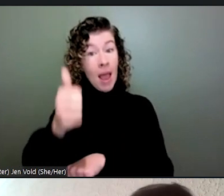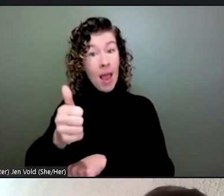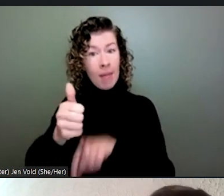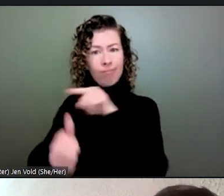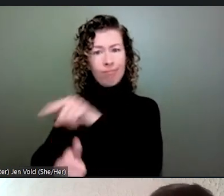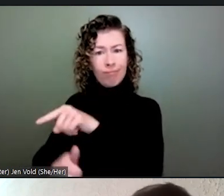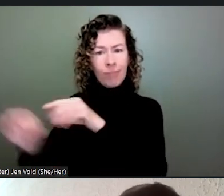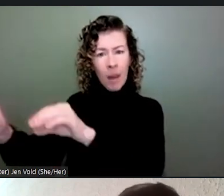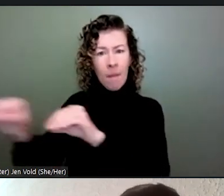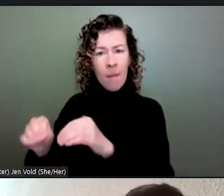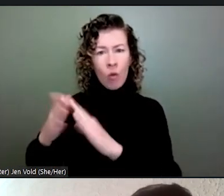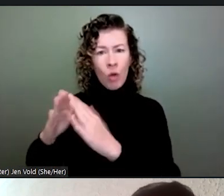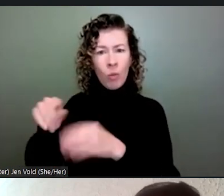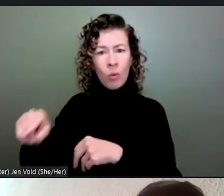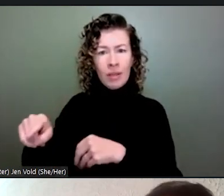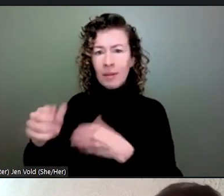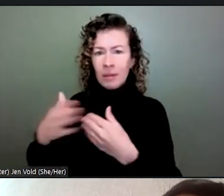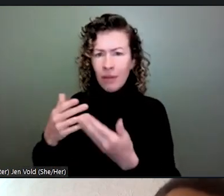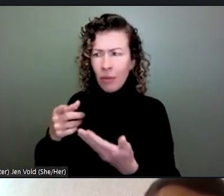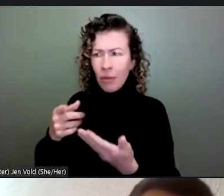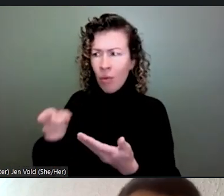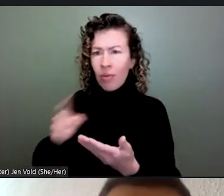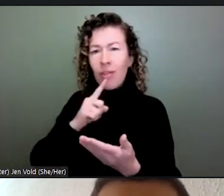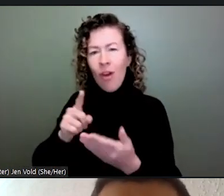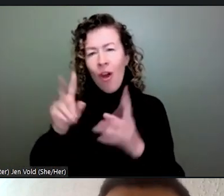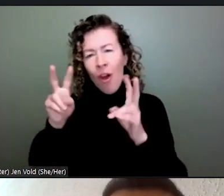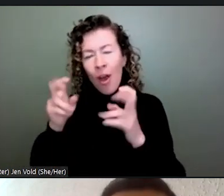even though, I mean, they were British by kind of, legal terms.